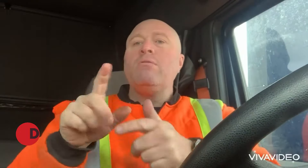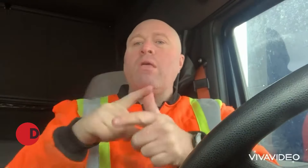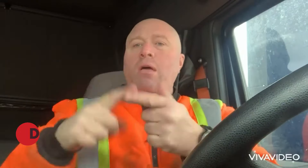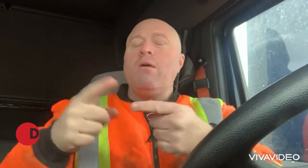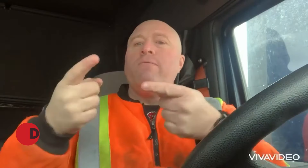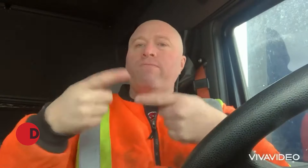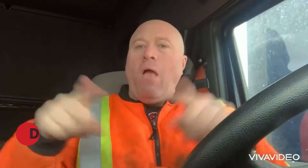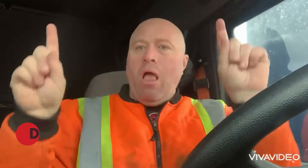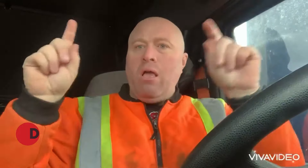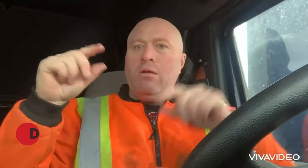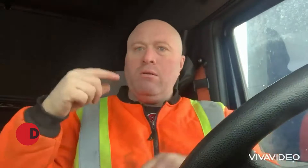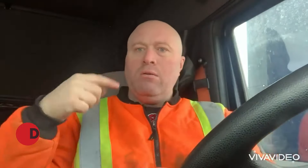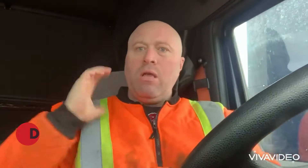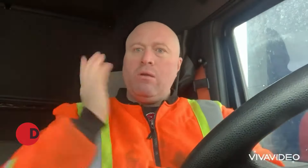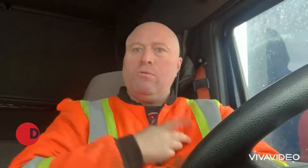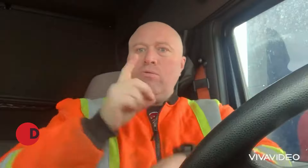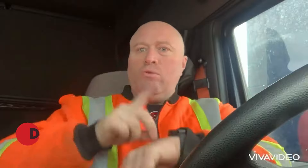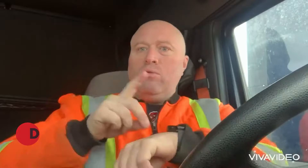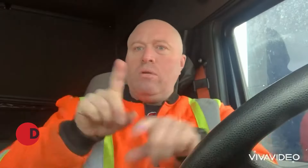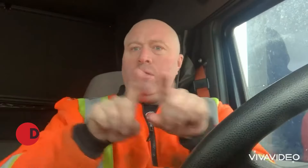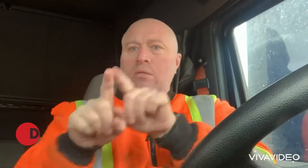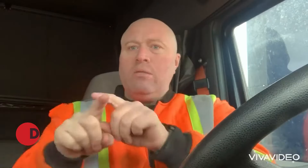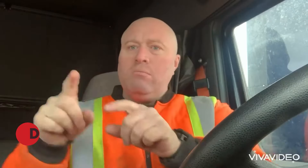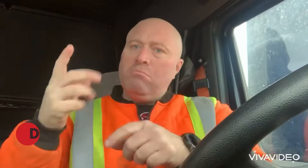When we were expected to get vaccinated,